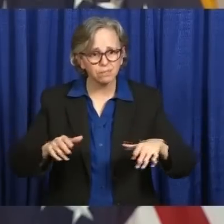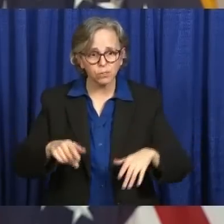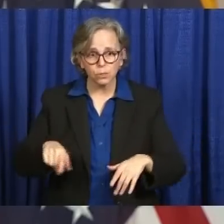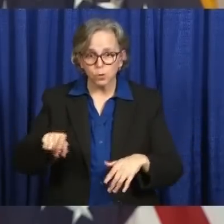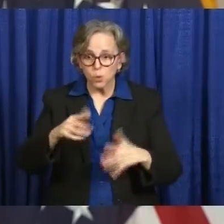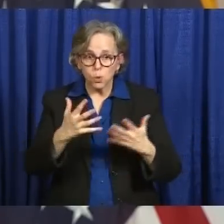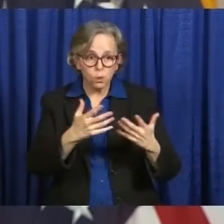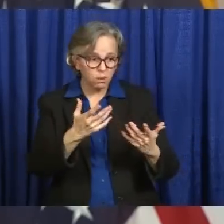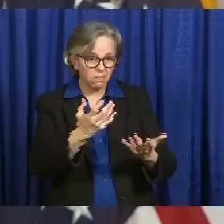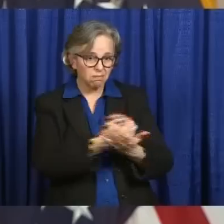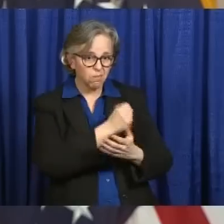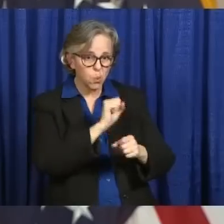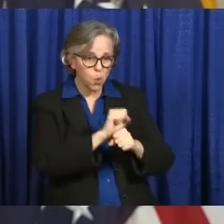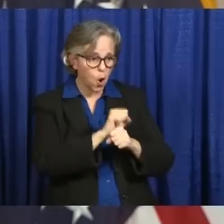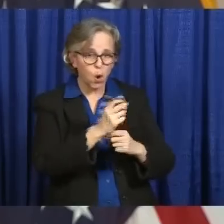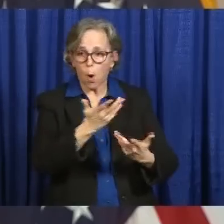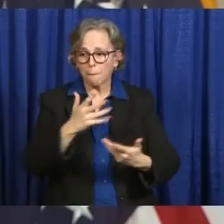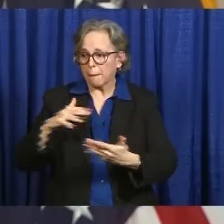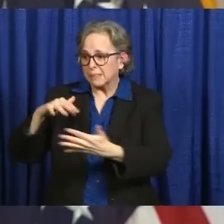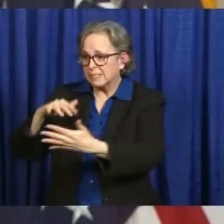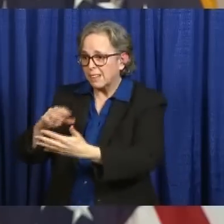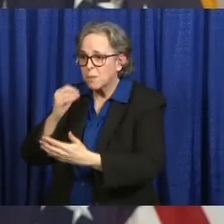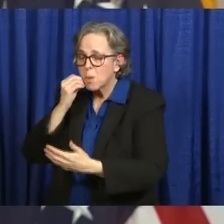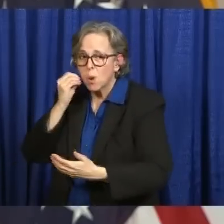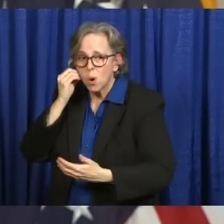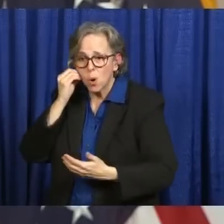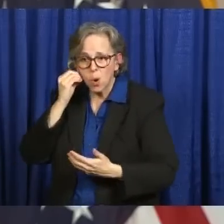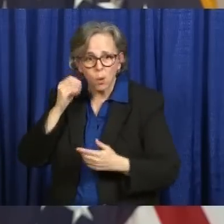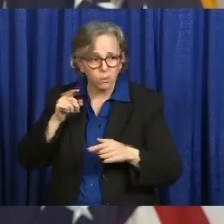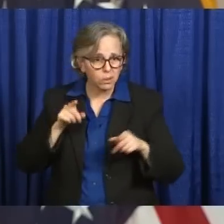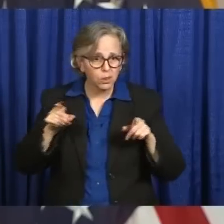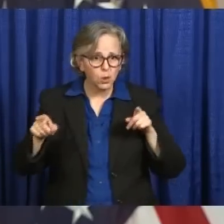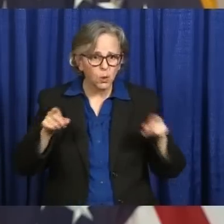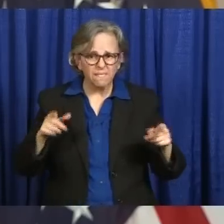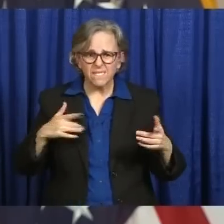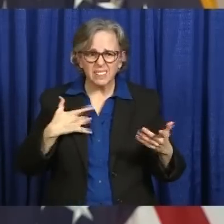THAN IT WAS A MONTH AGO. SO, SOME THINGS WE NEED TO PAY ATTENTION TO AND CREATING BALANCE AND WELLNESS FOR